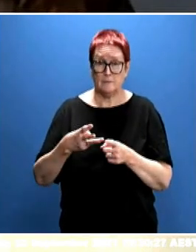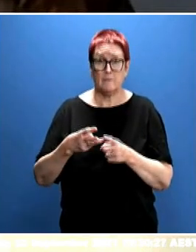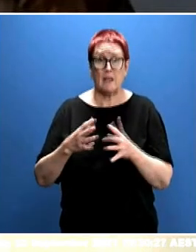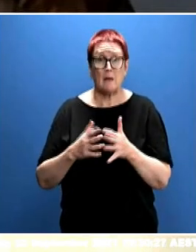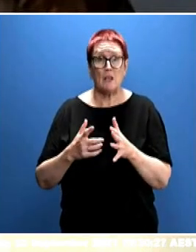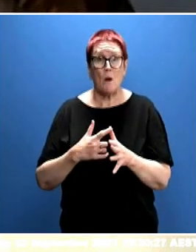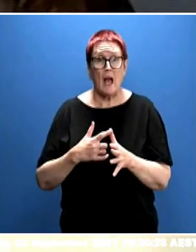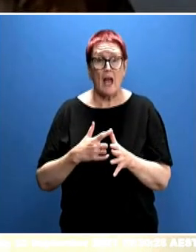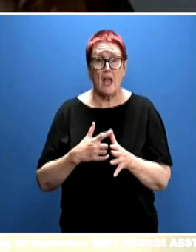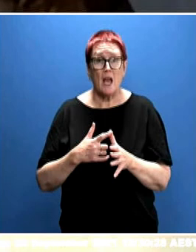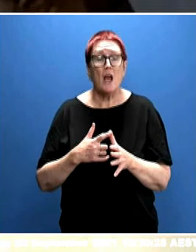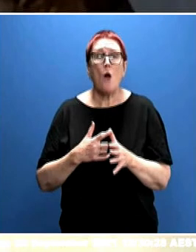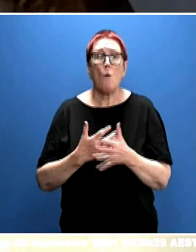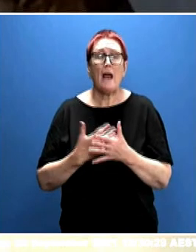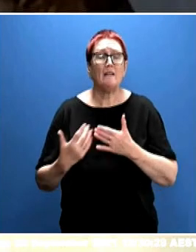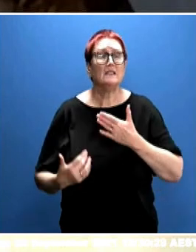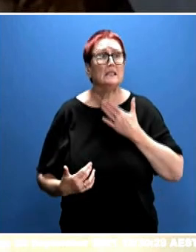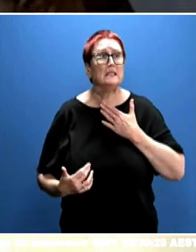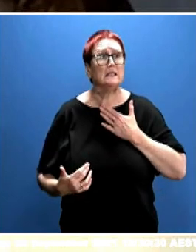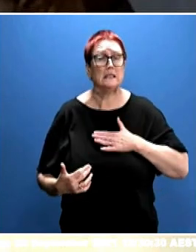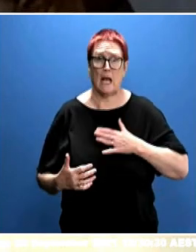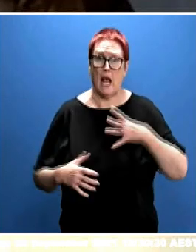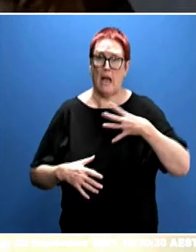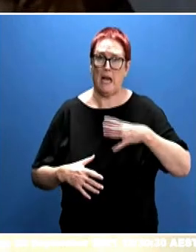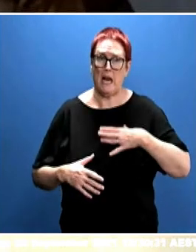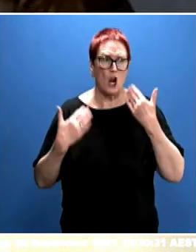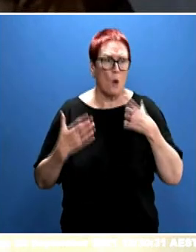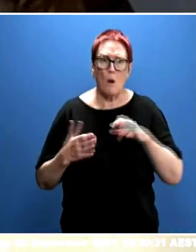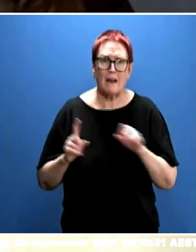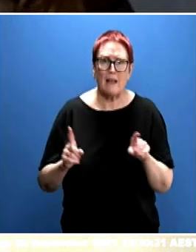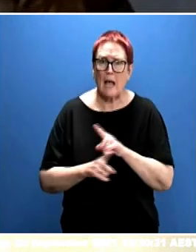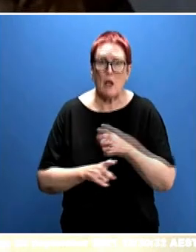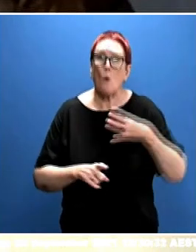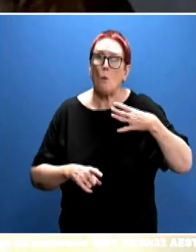nonplussed as to why it hasn't happened yet --- there is a dire need for